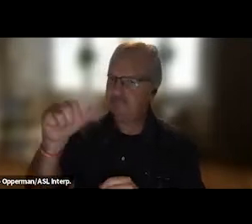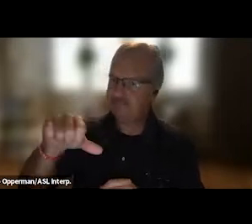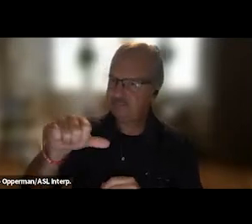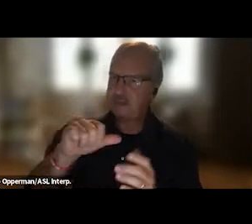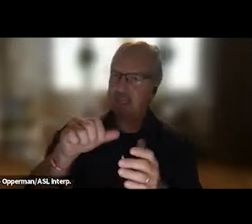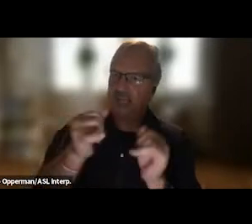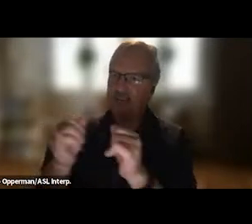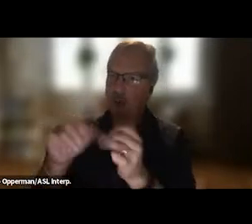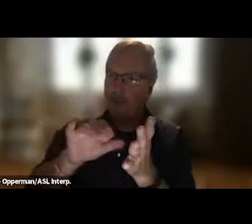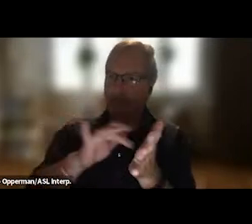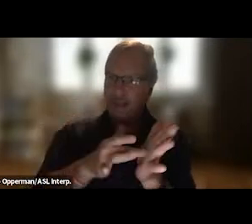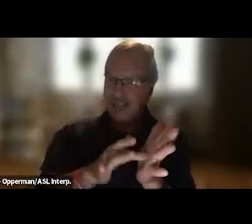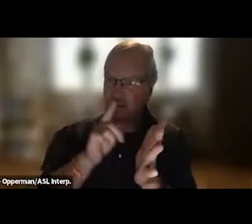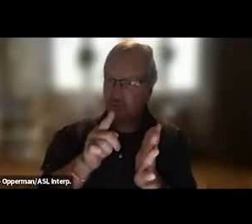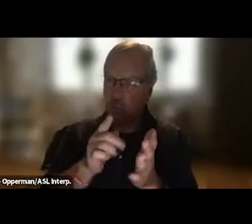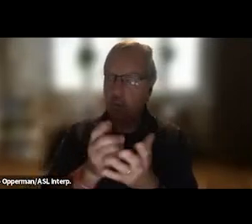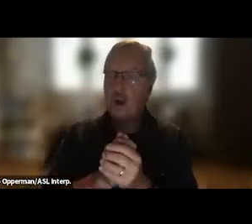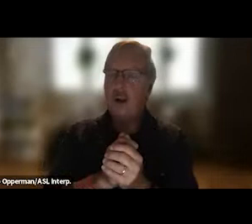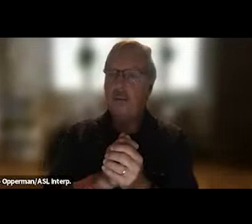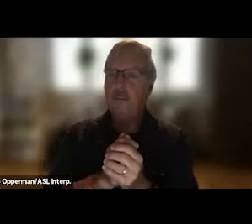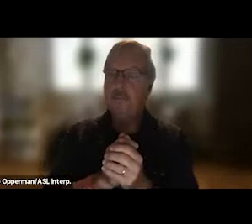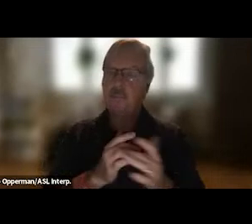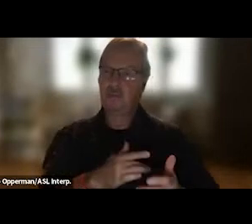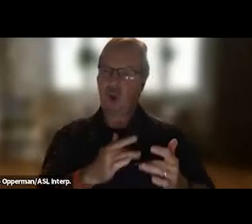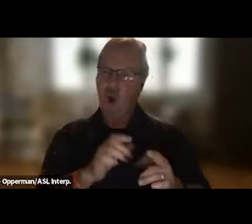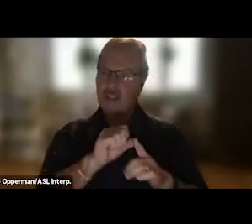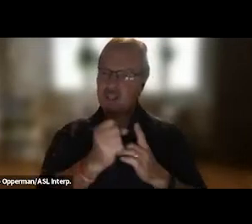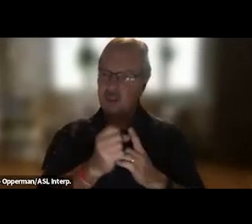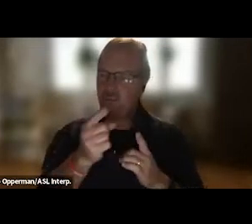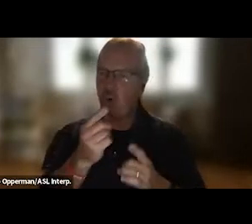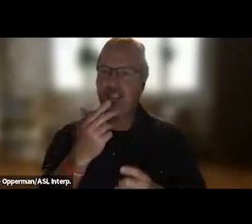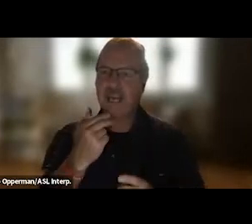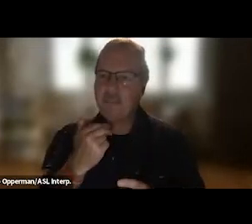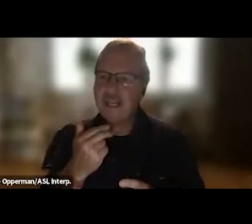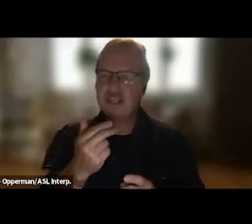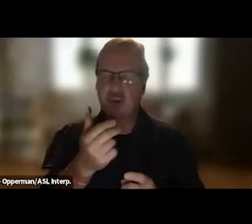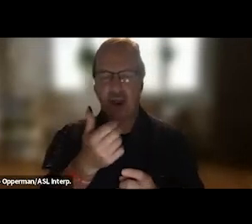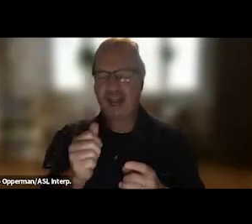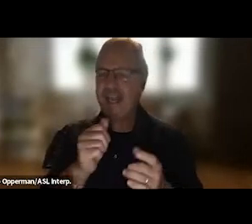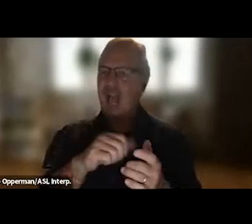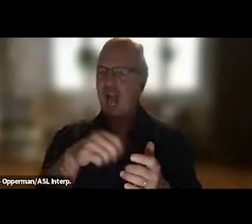for heart situations or for diabetes or for any other medical need,